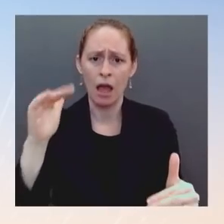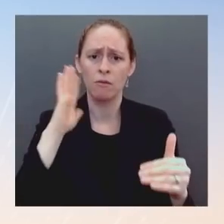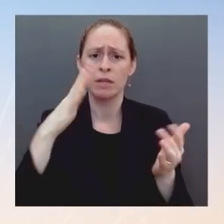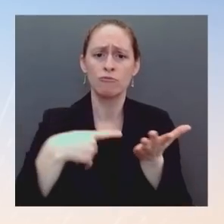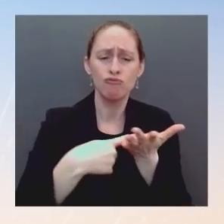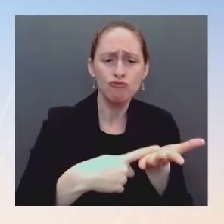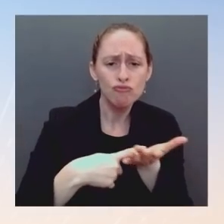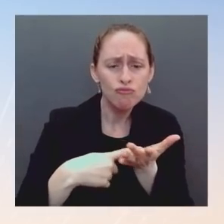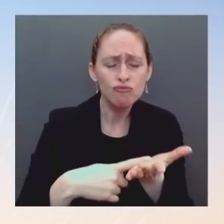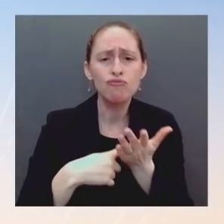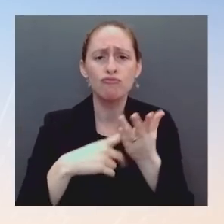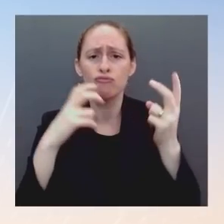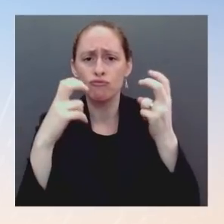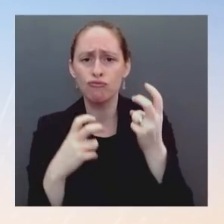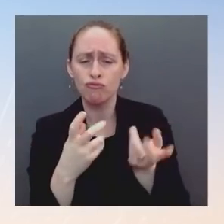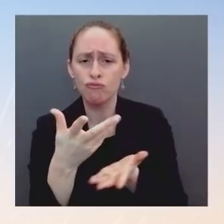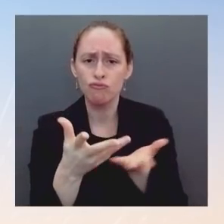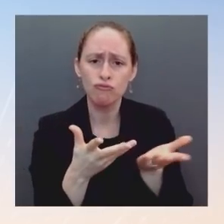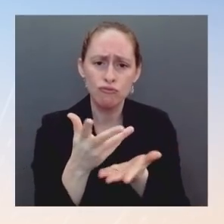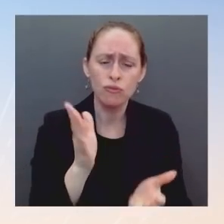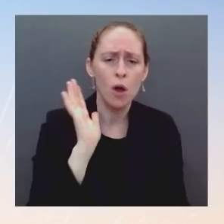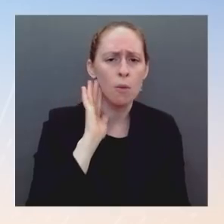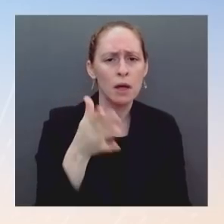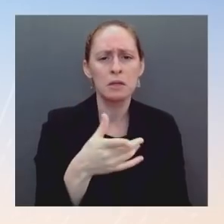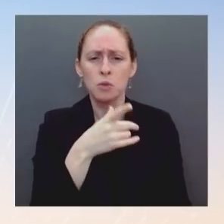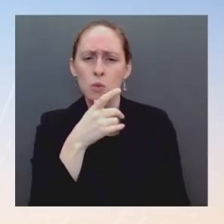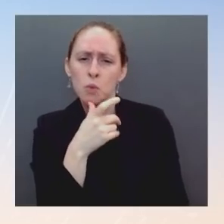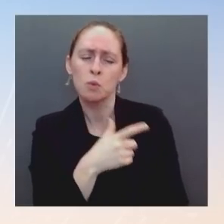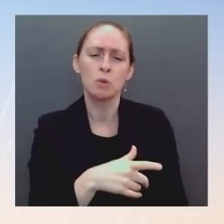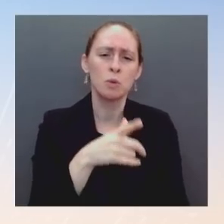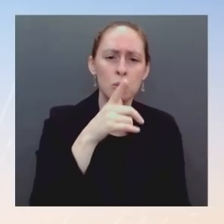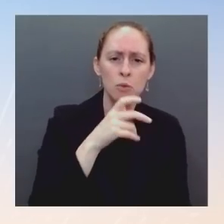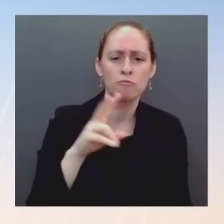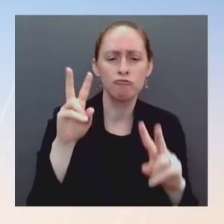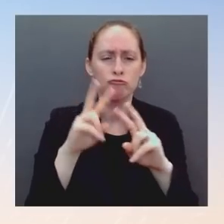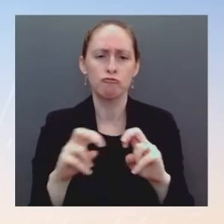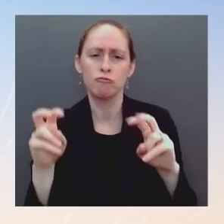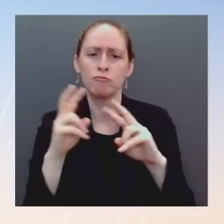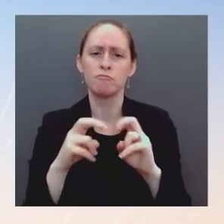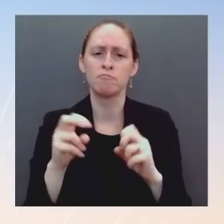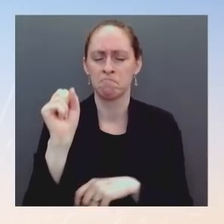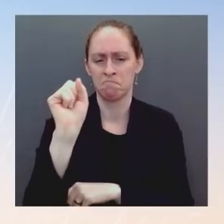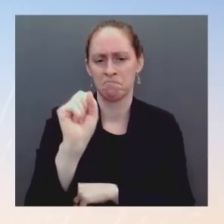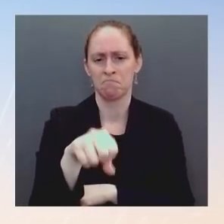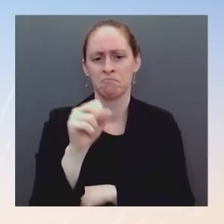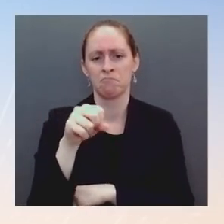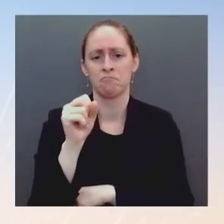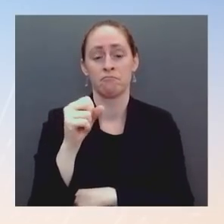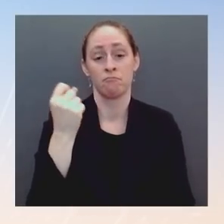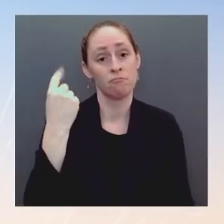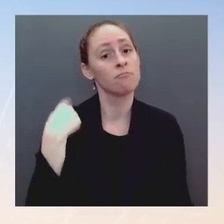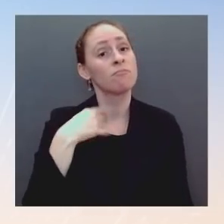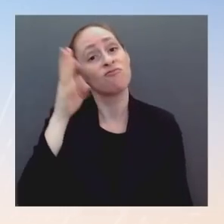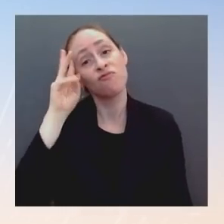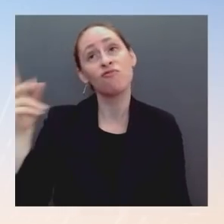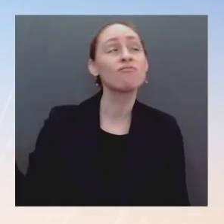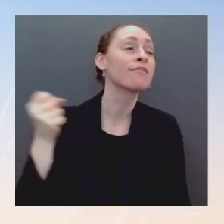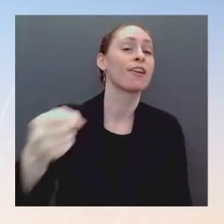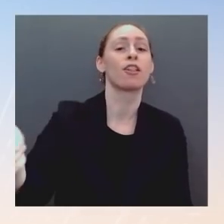should seriously and carefully consider any qualified nominee he puts forward, as he has done in the past himself. Go ahead.